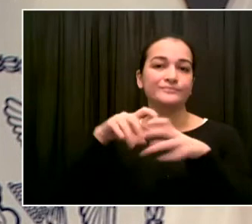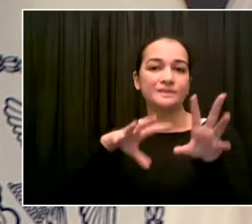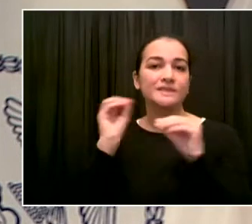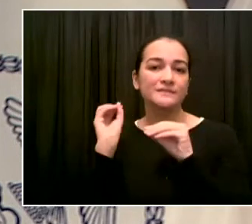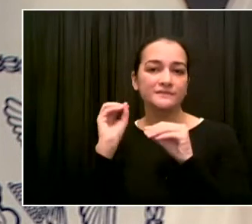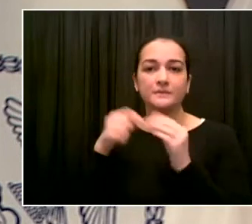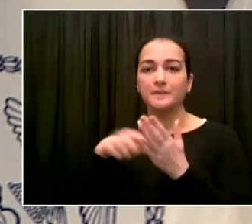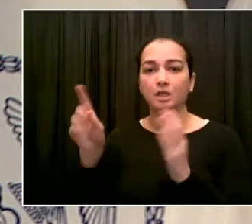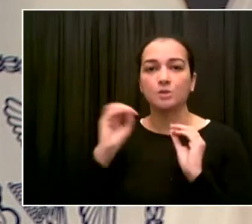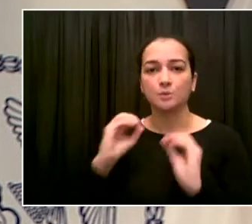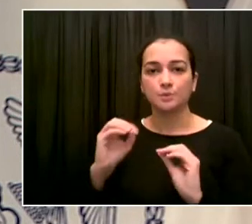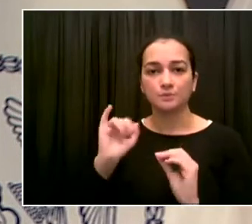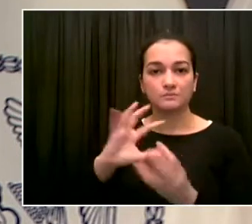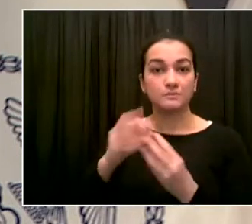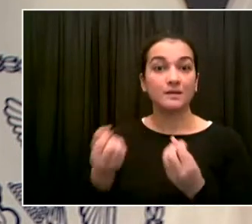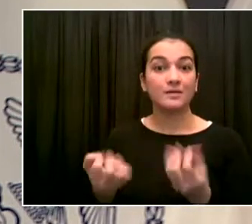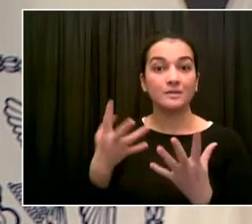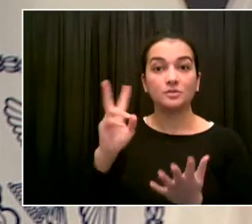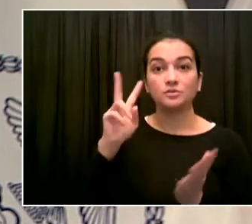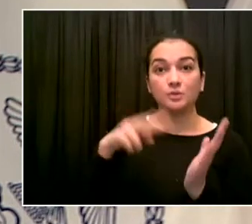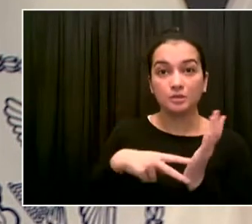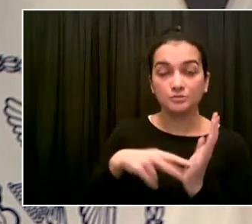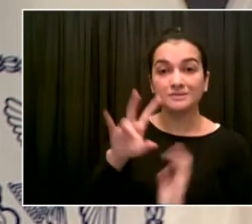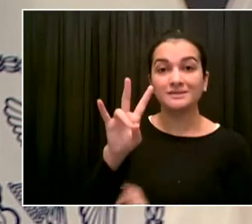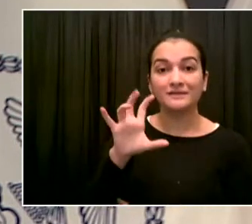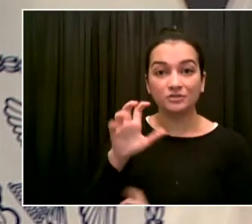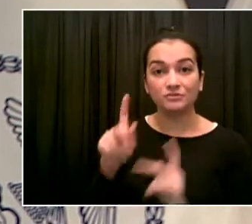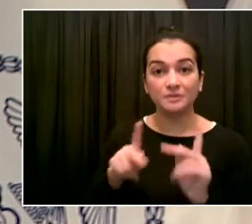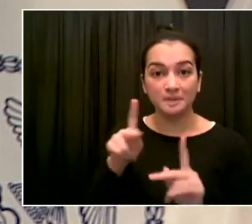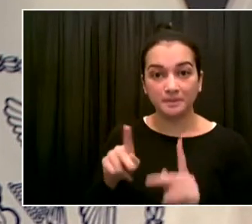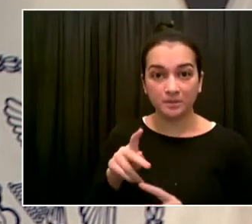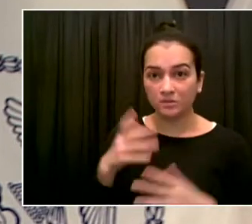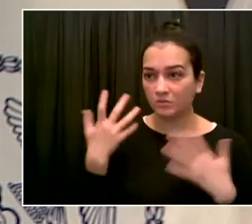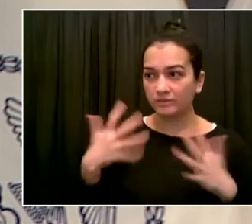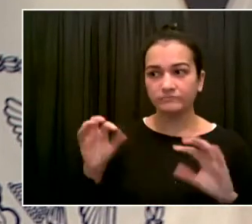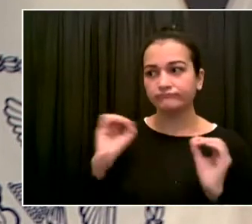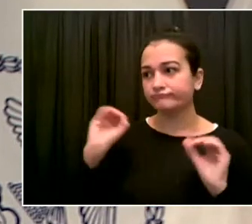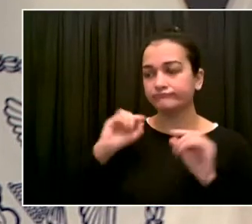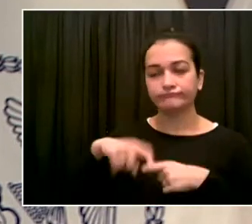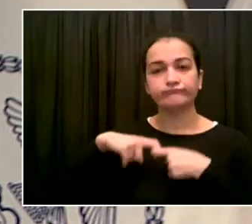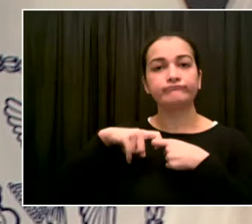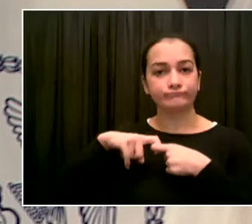EMPLOYEES FROM THE CURRENT MANDATE ON LEAVE